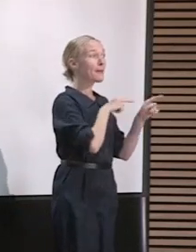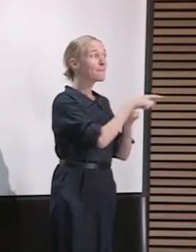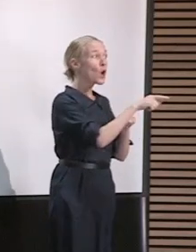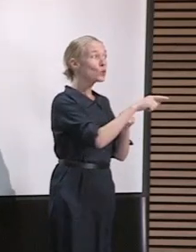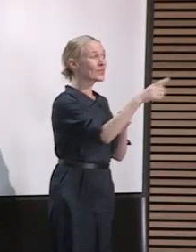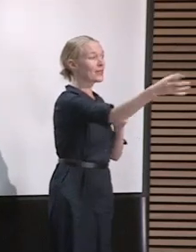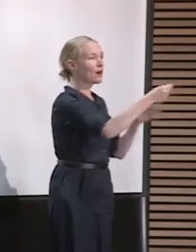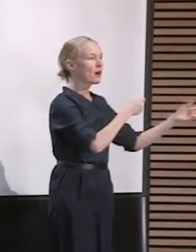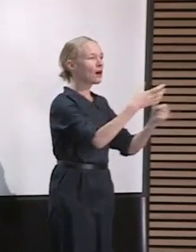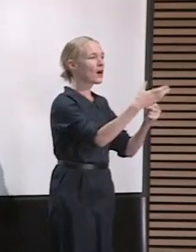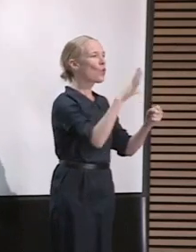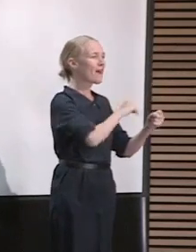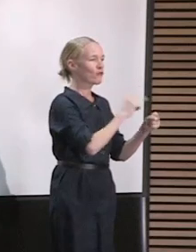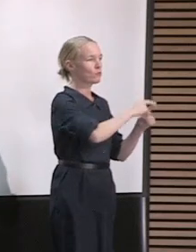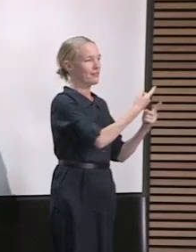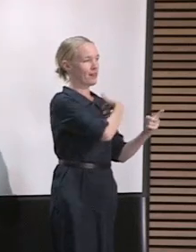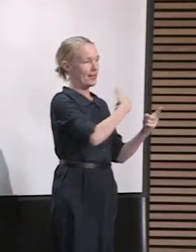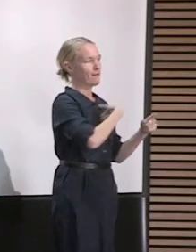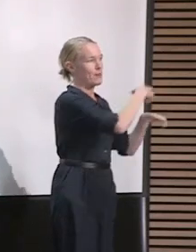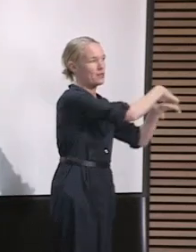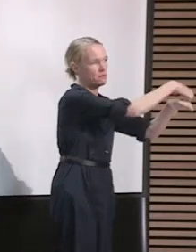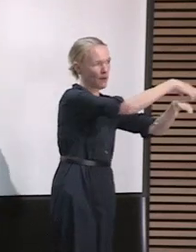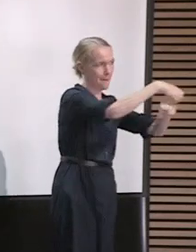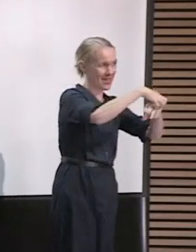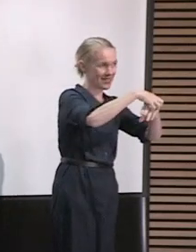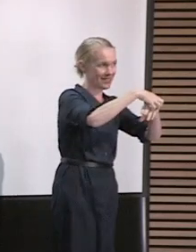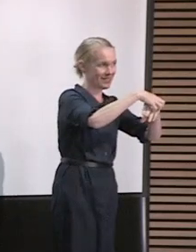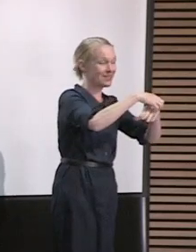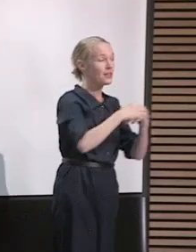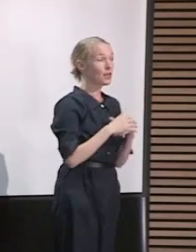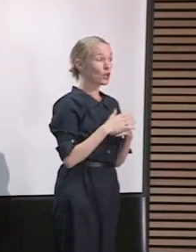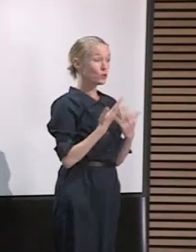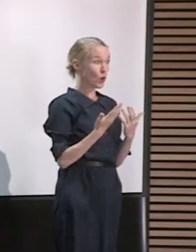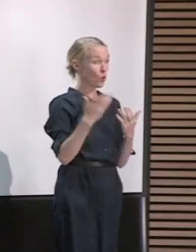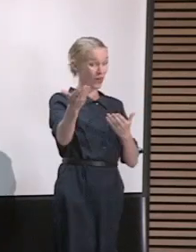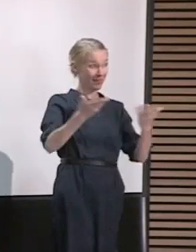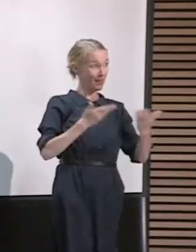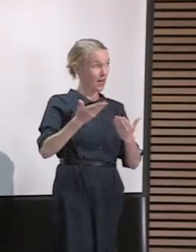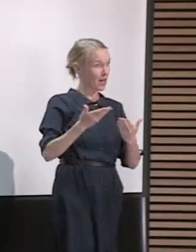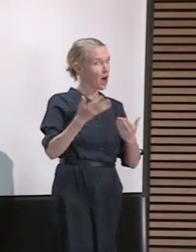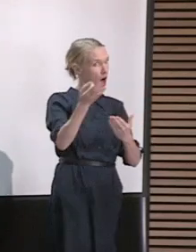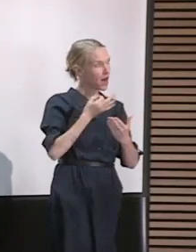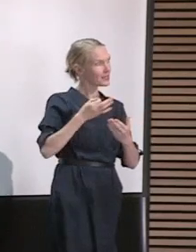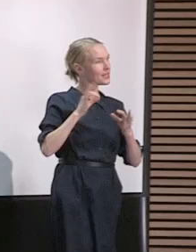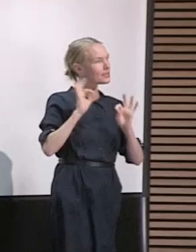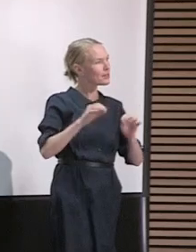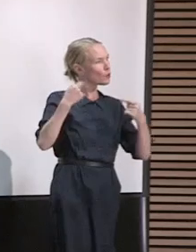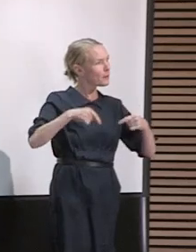processing these exemptions. Most of them come from other government organisations, so